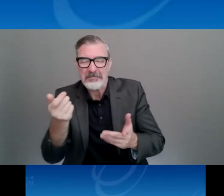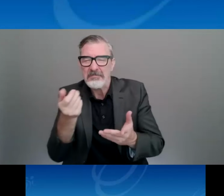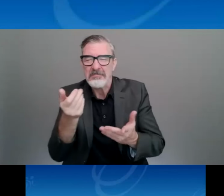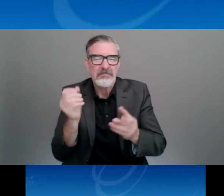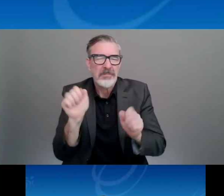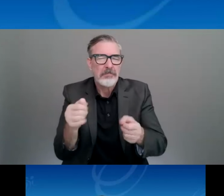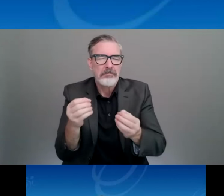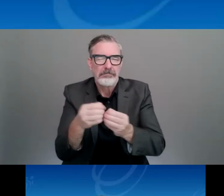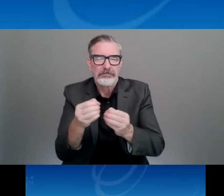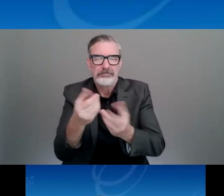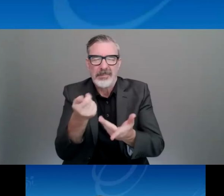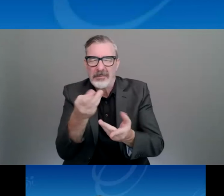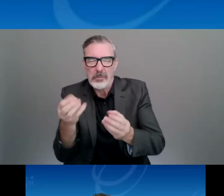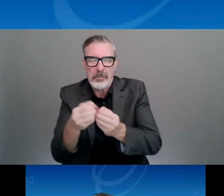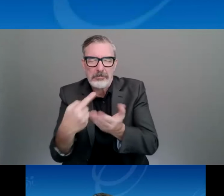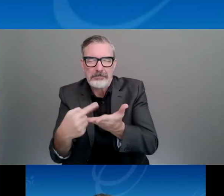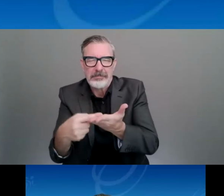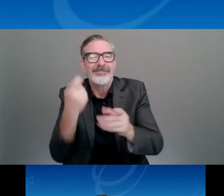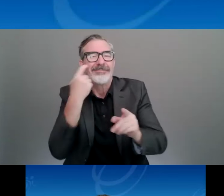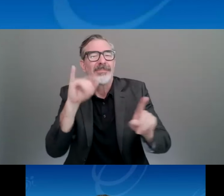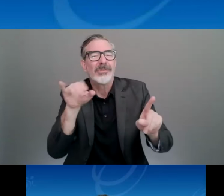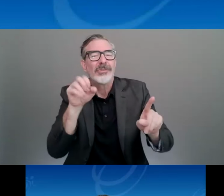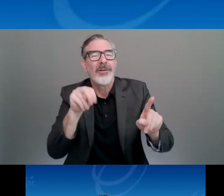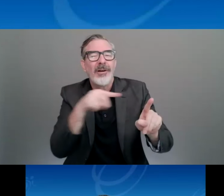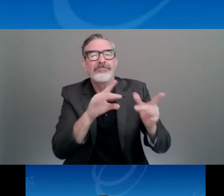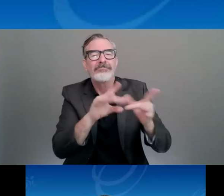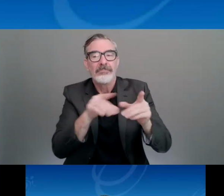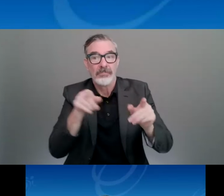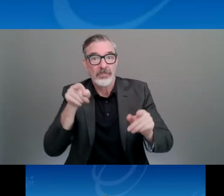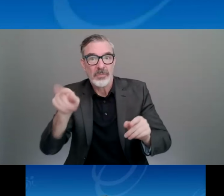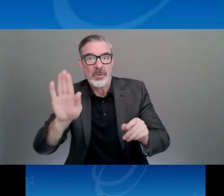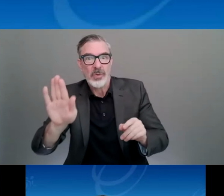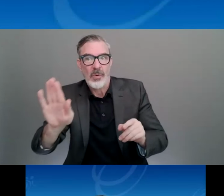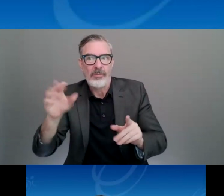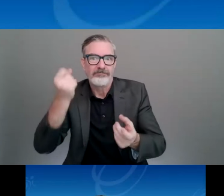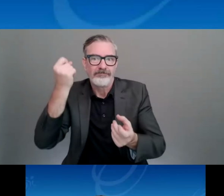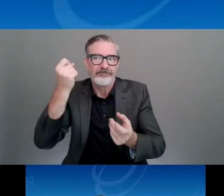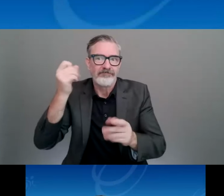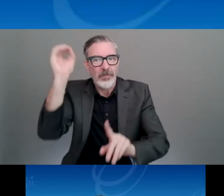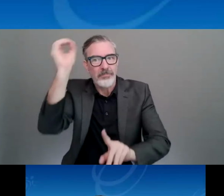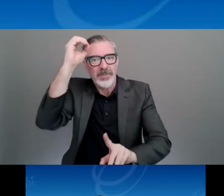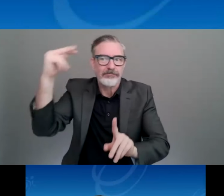As Jon had mentioned in the beginning, your insights on this. And then we're going to move on to some Q&A.